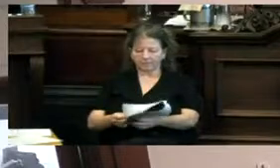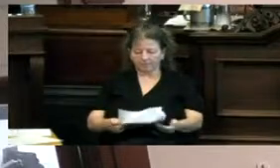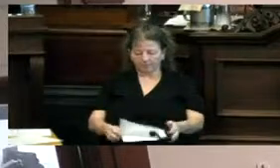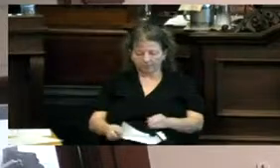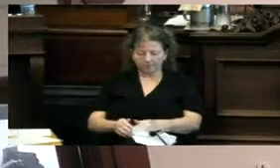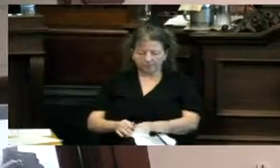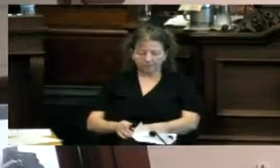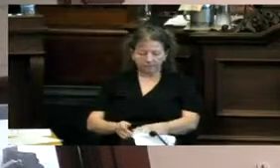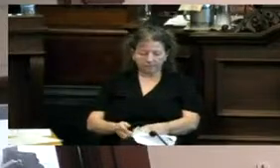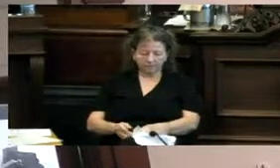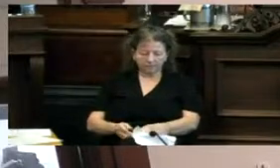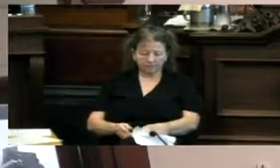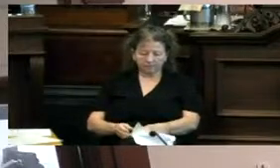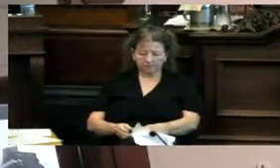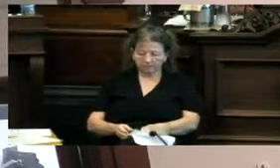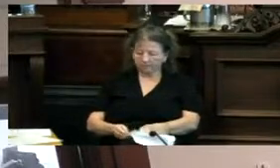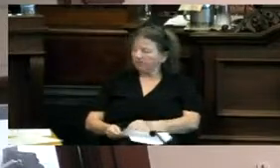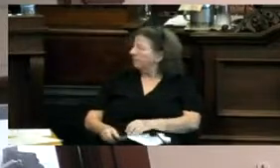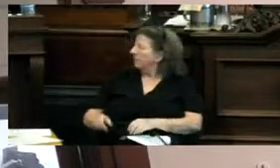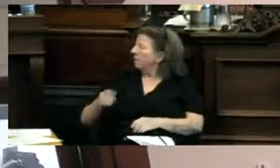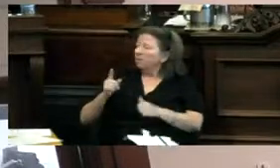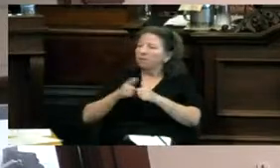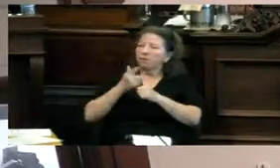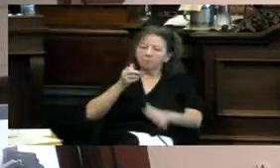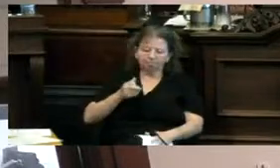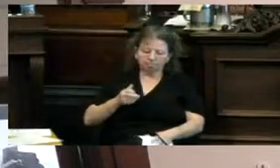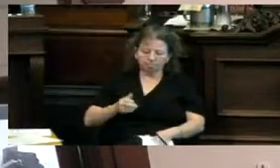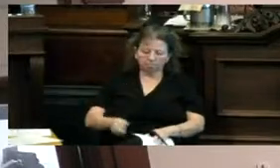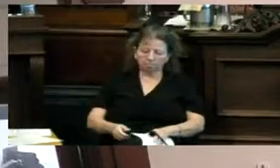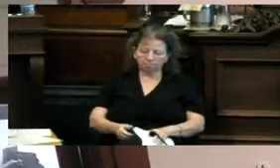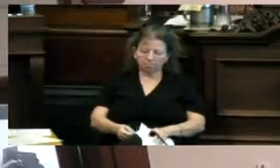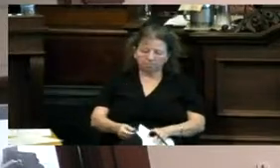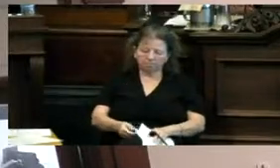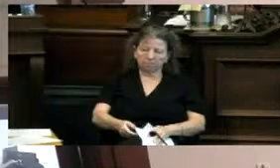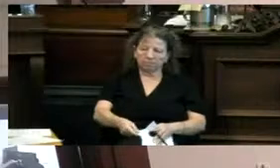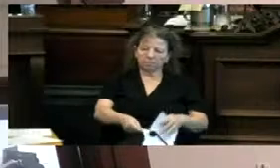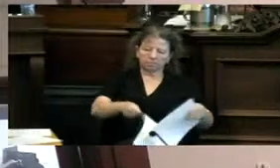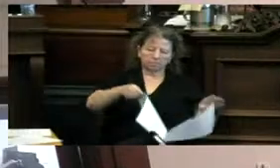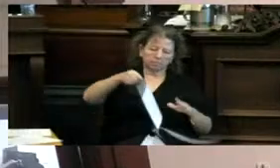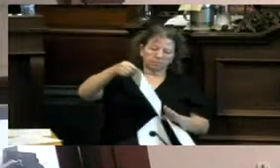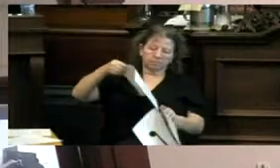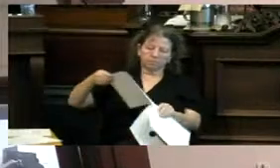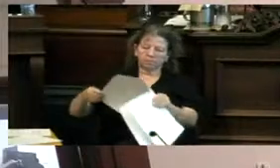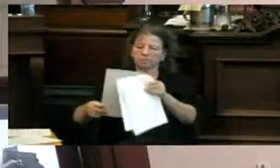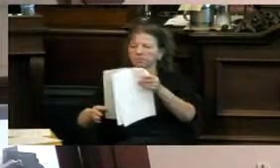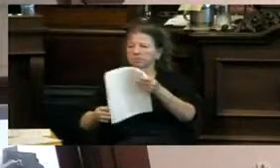Patterson I'm sorry. And then Council member Lupien well, one,